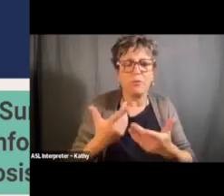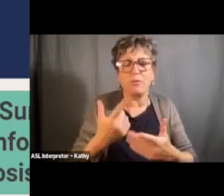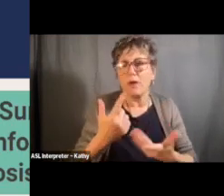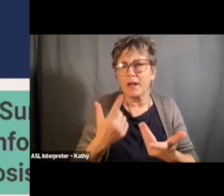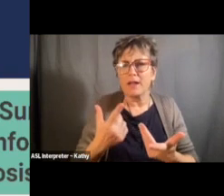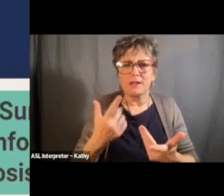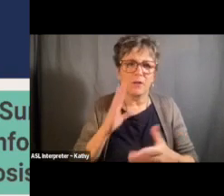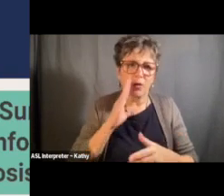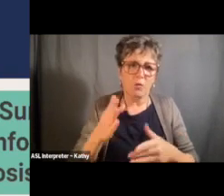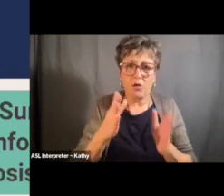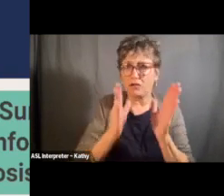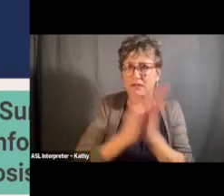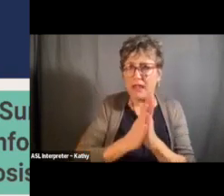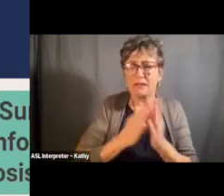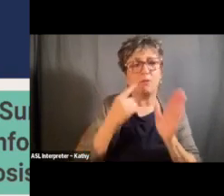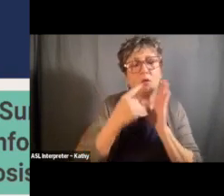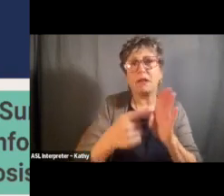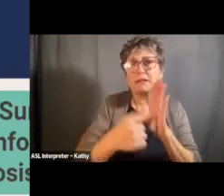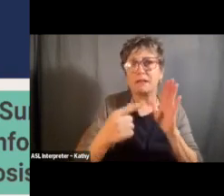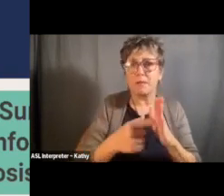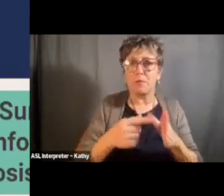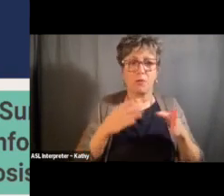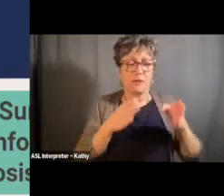issues? Yes, no or unsure. Does the participant have